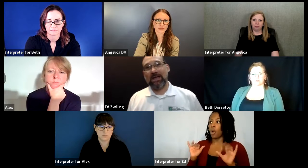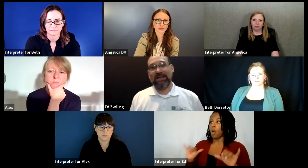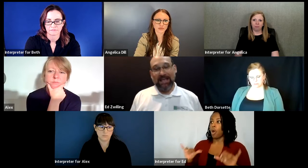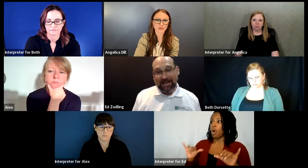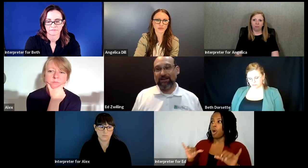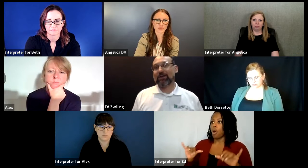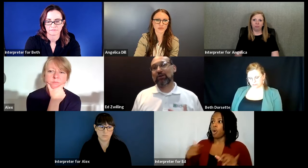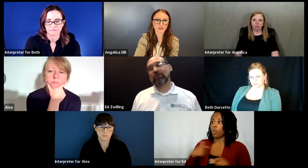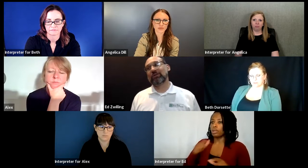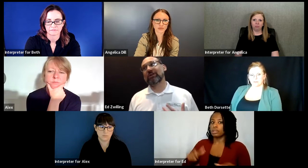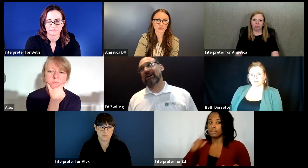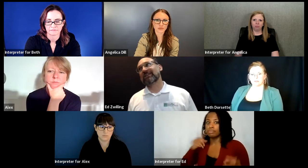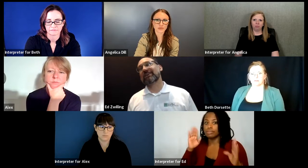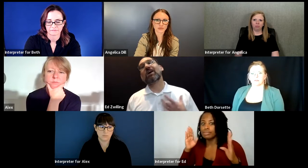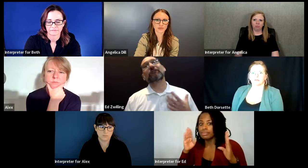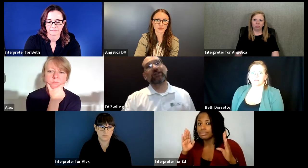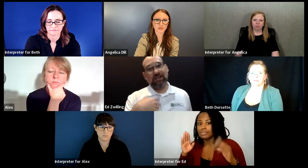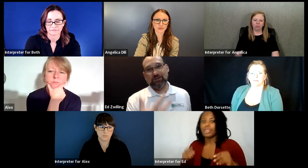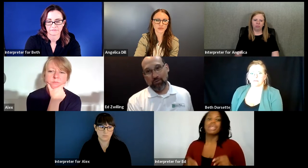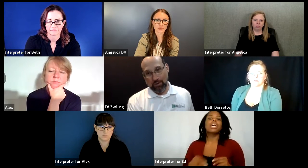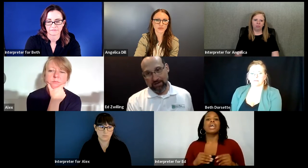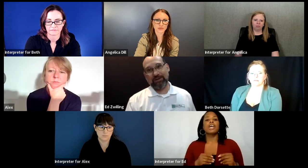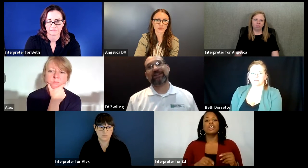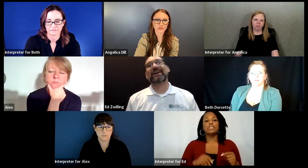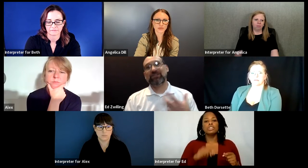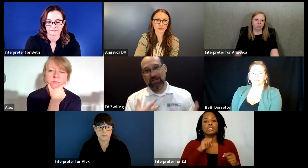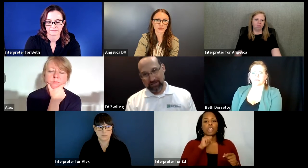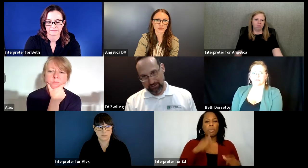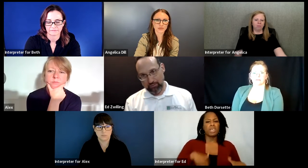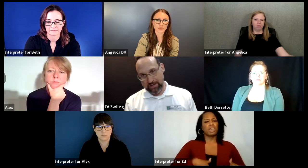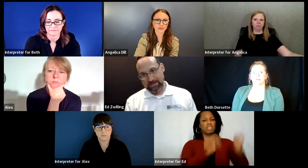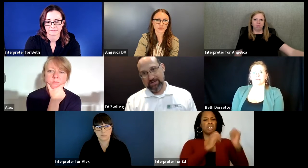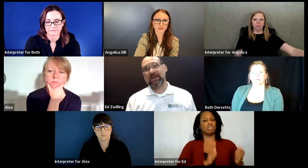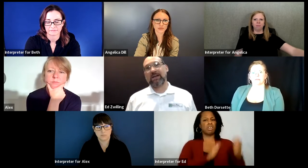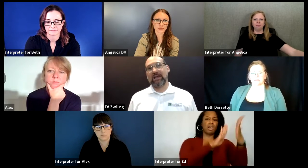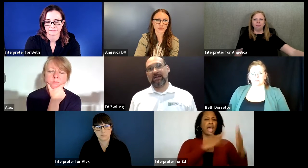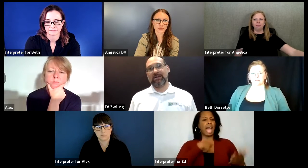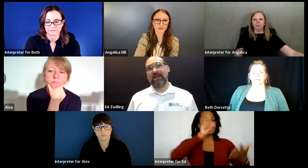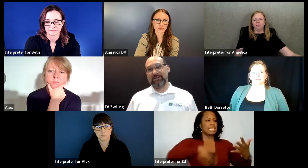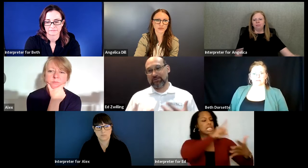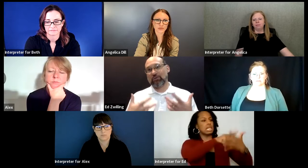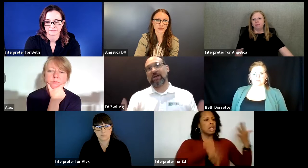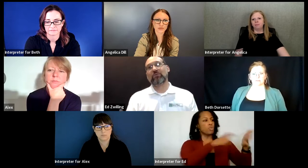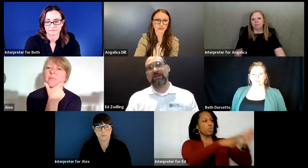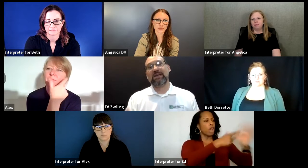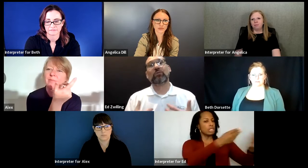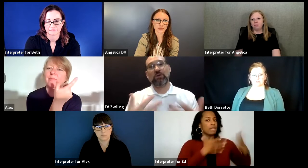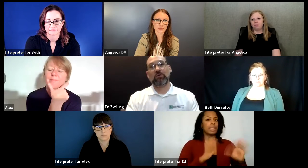And again, you want to do it not in a confrontational way but in an educational way and in a, hey, this will help me help you.